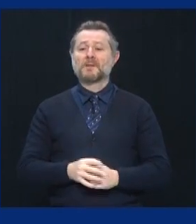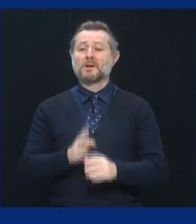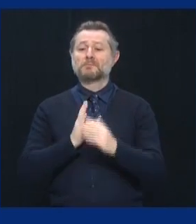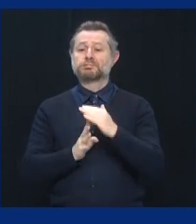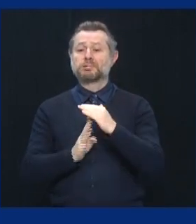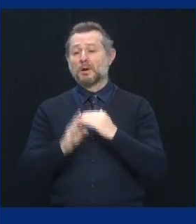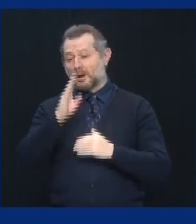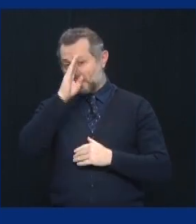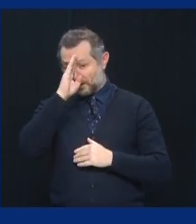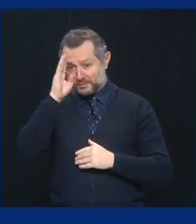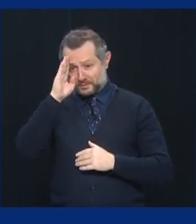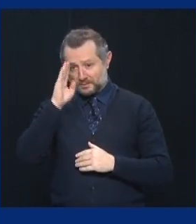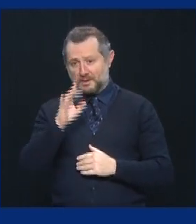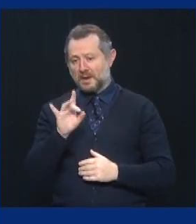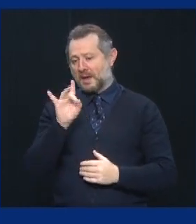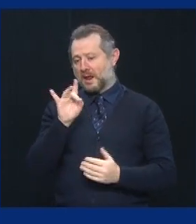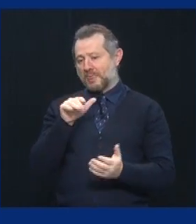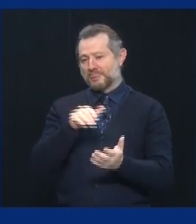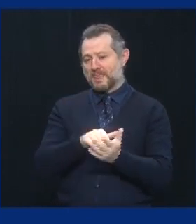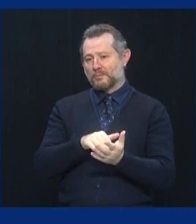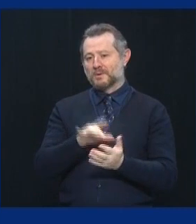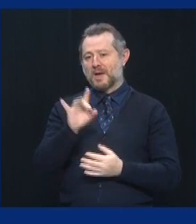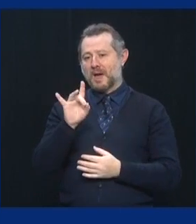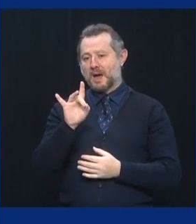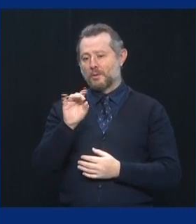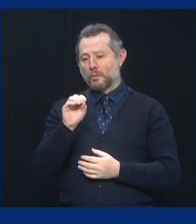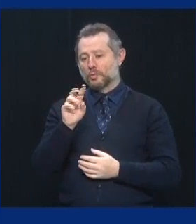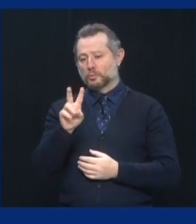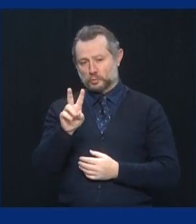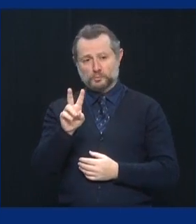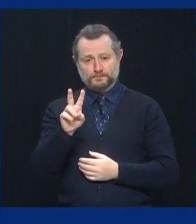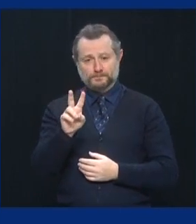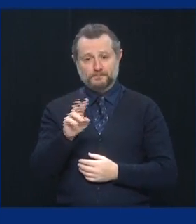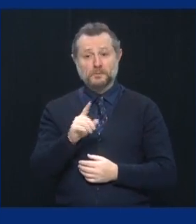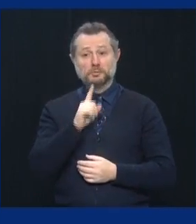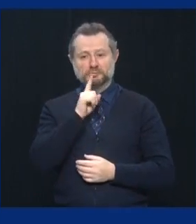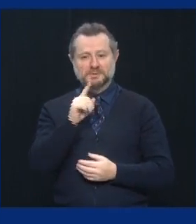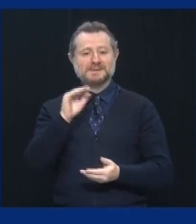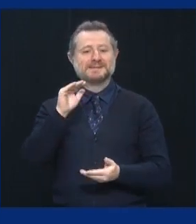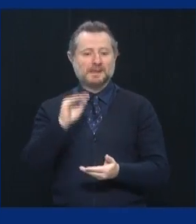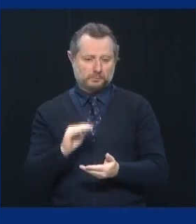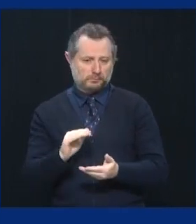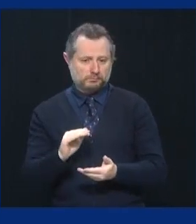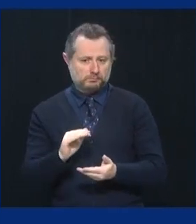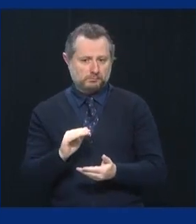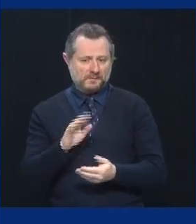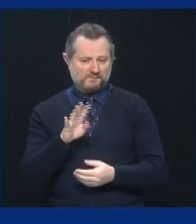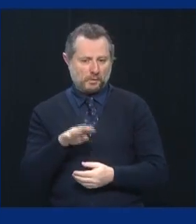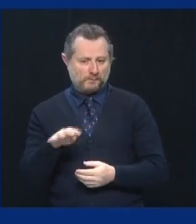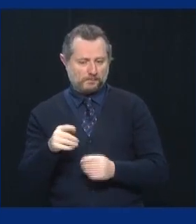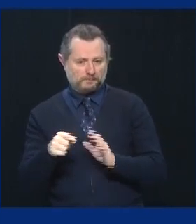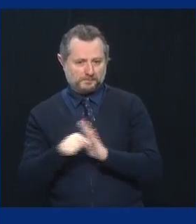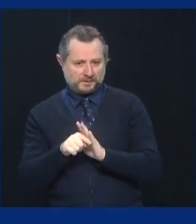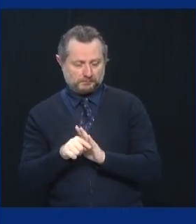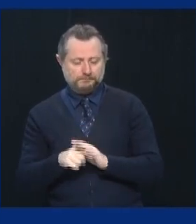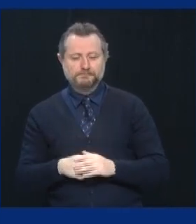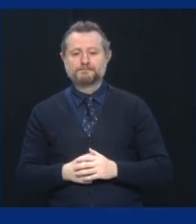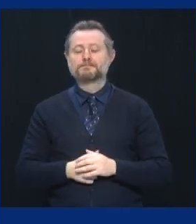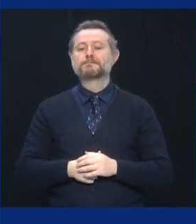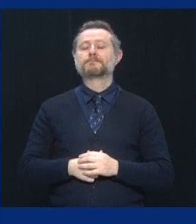344 NEW YORKERS PASSED AWAY. AND THEY'RE IN OUR THOUGHTS AND PRAYERS. HOSPITALIZATION IS 8,802 PEOPLE.